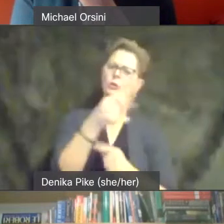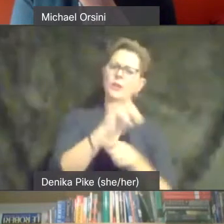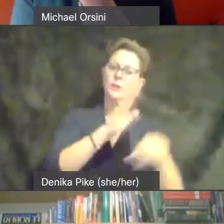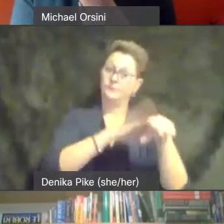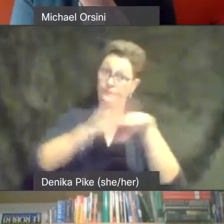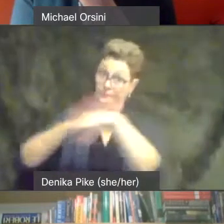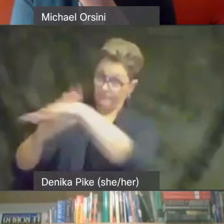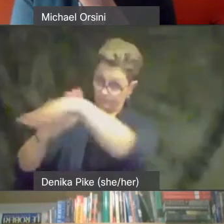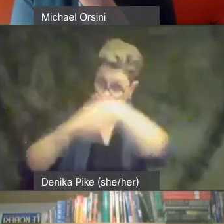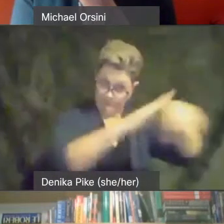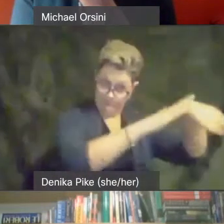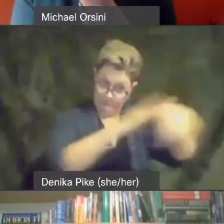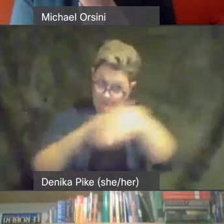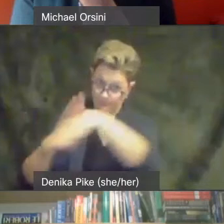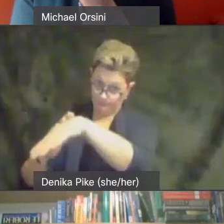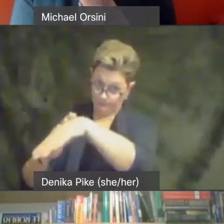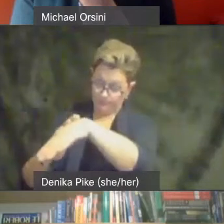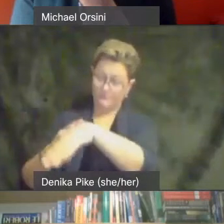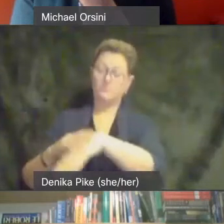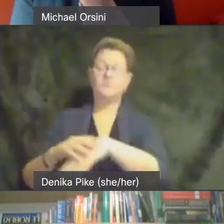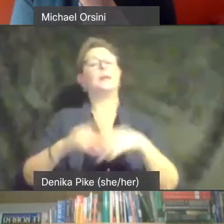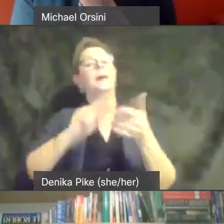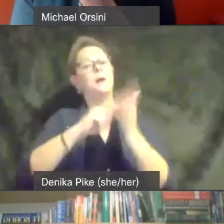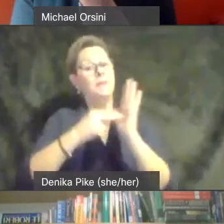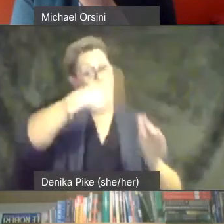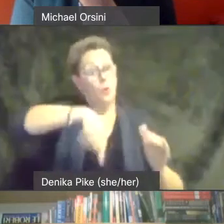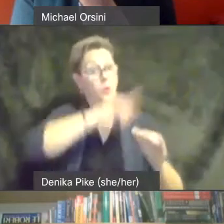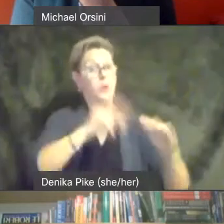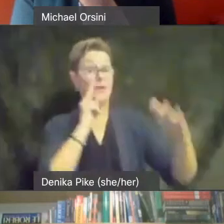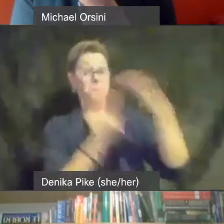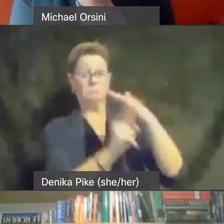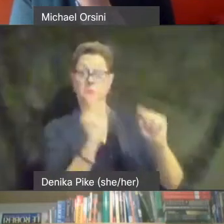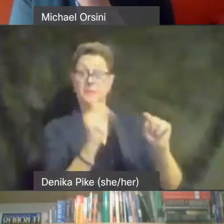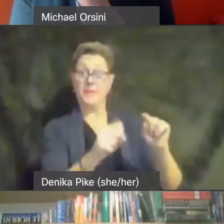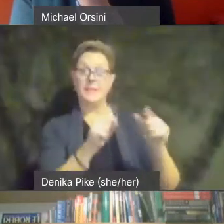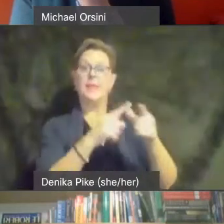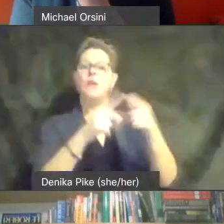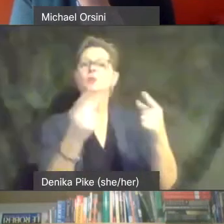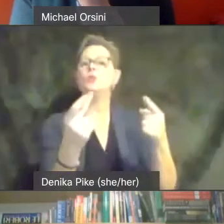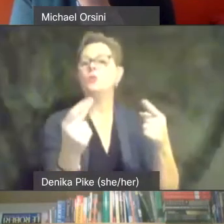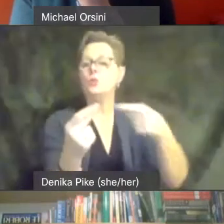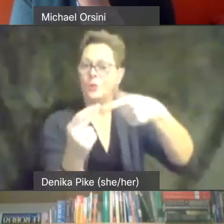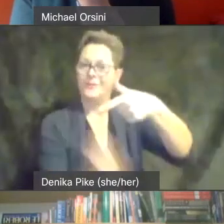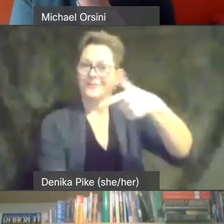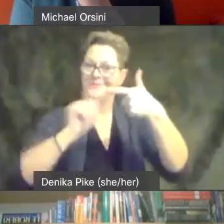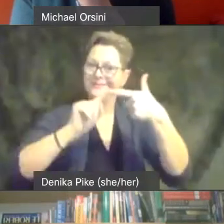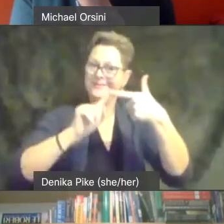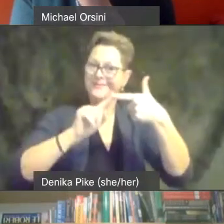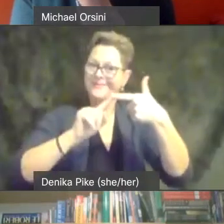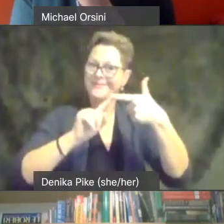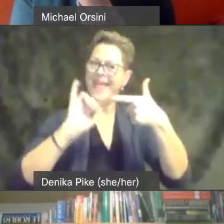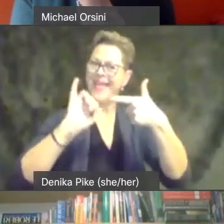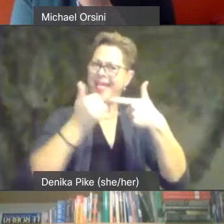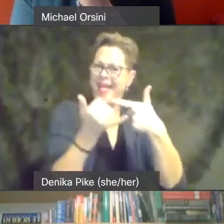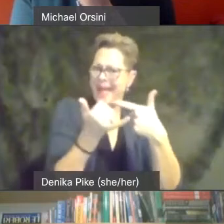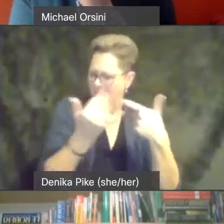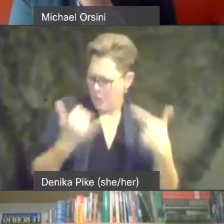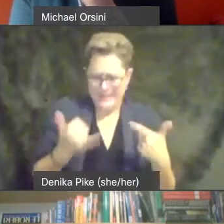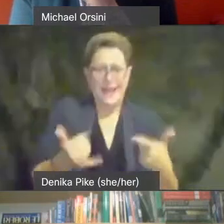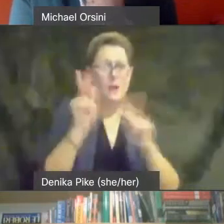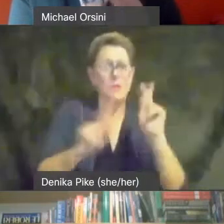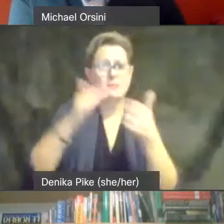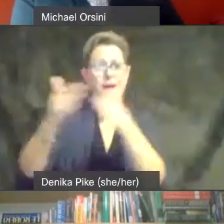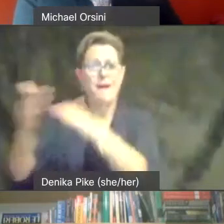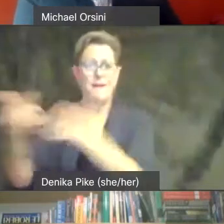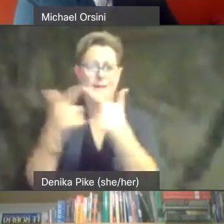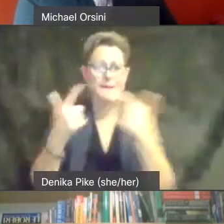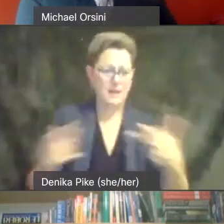The problem is not that we didn't see it coming. It's what you do with the threat and that leads me to my 2nd point. How did we get here now? When I say, how did we get here?